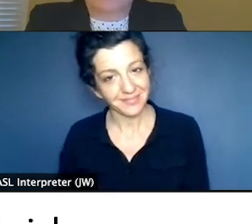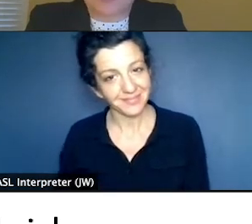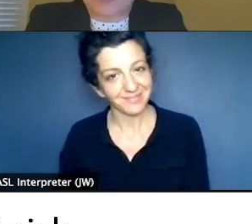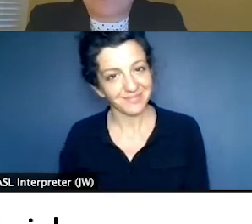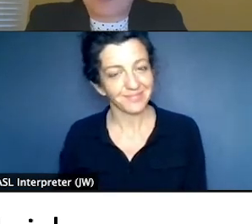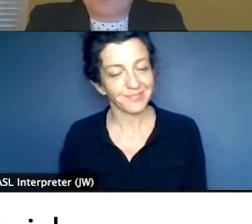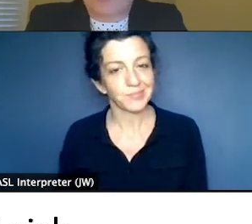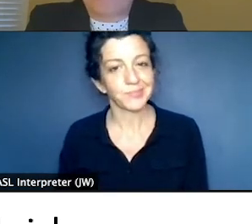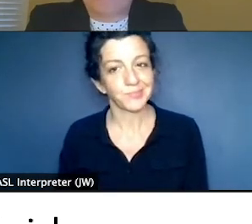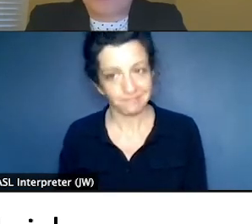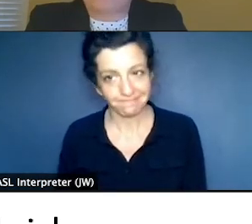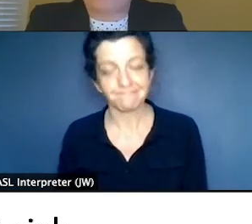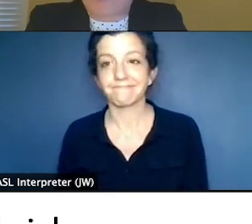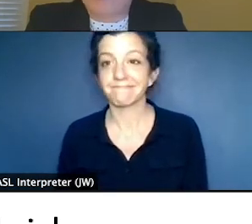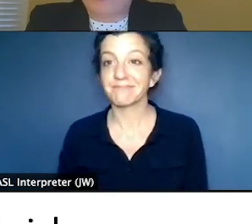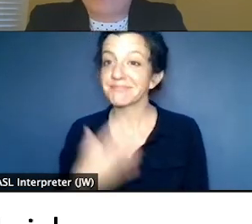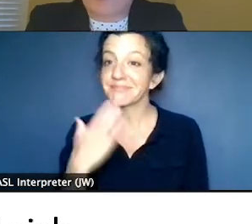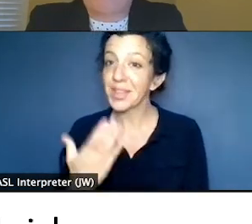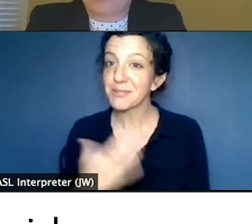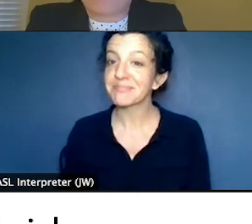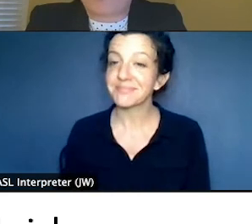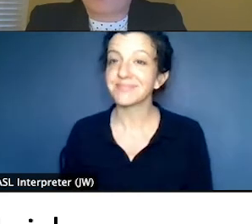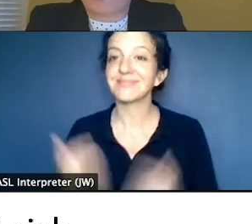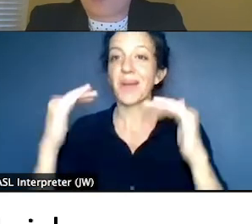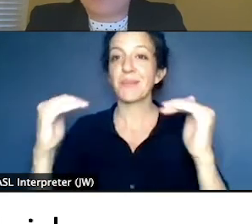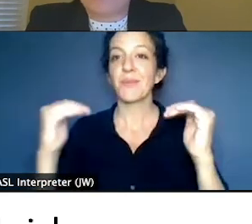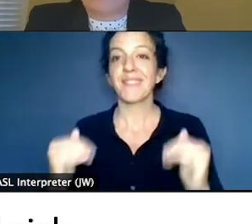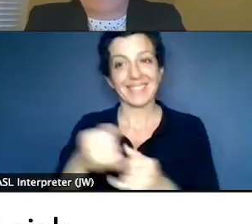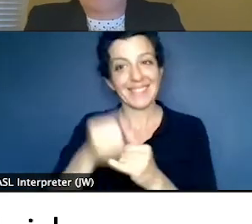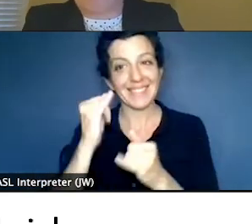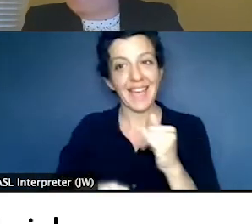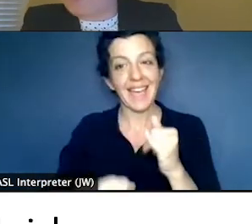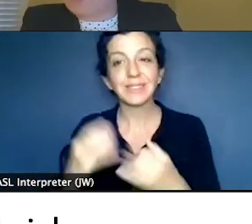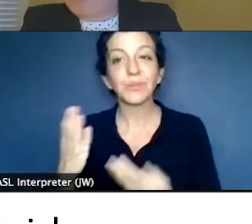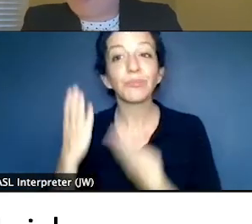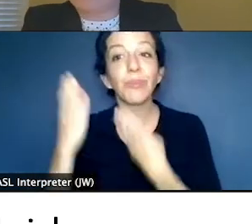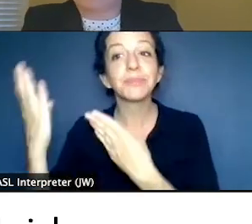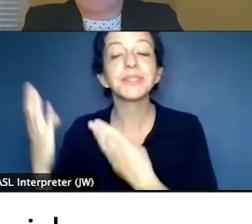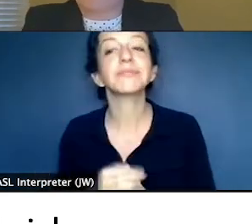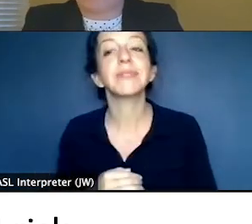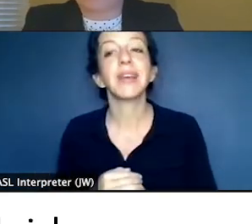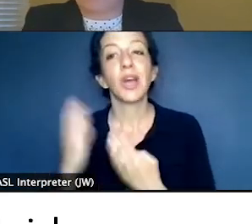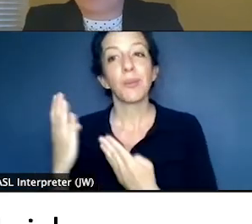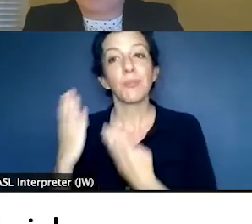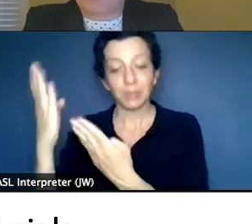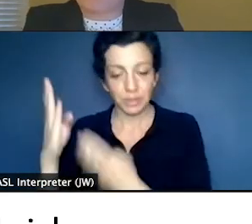certain individuals could be released prior to that first appearance in court, while all others would be held until that first court hearing.